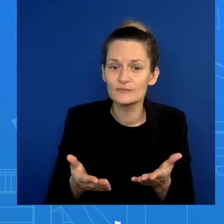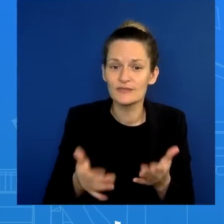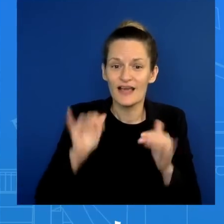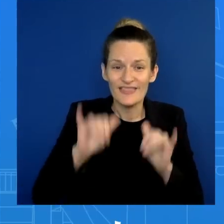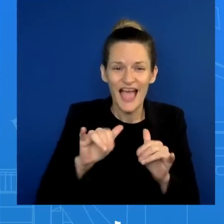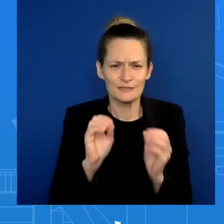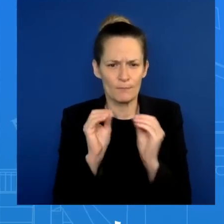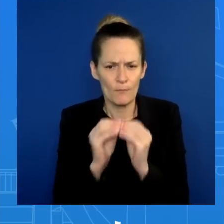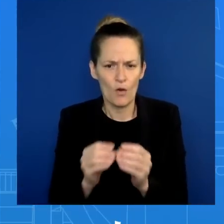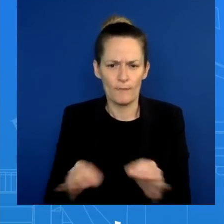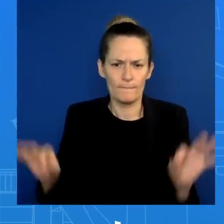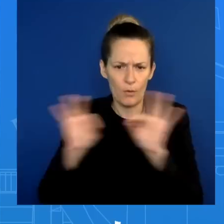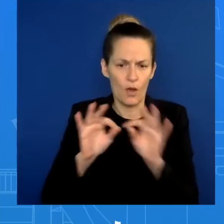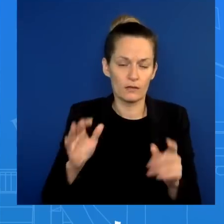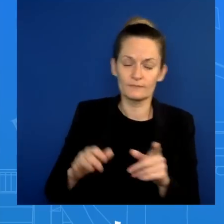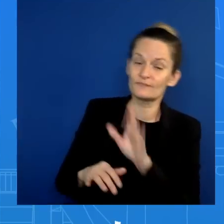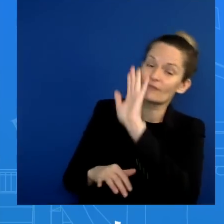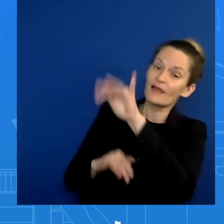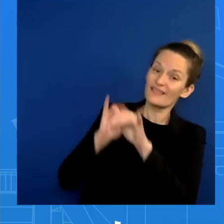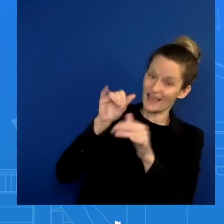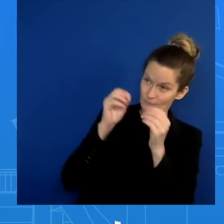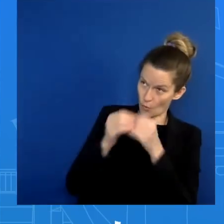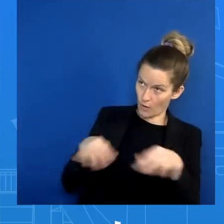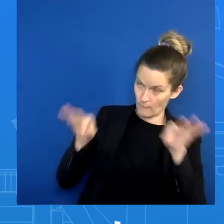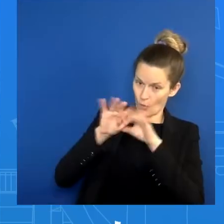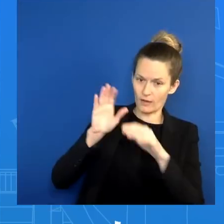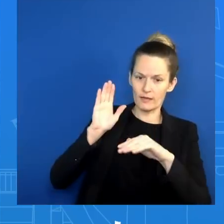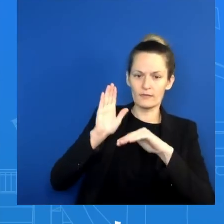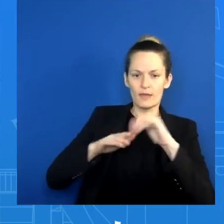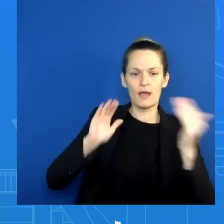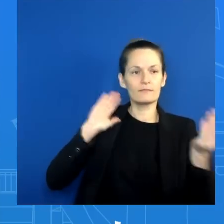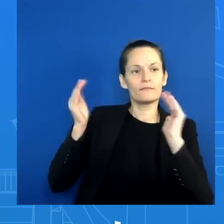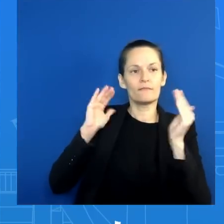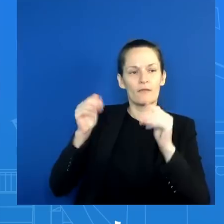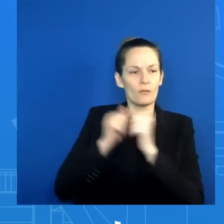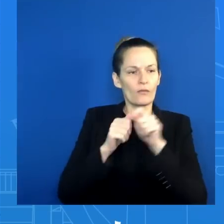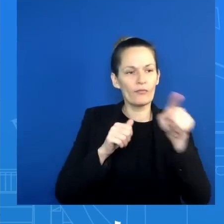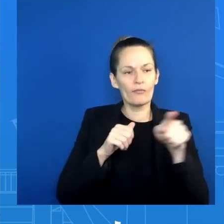in including something that would offset whatever we don't. Ms. Jean-Pierre: Yeah. I mean, look, we don't believe